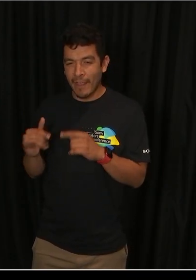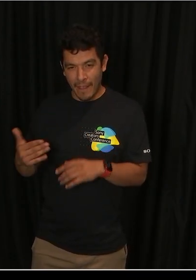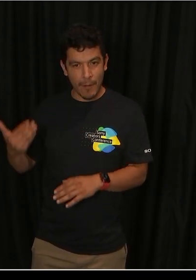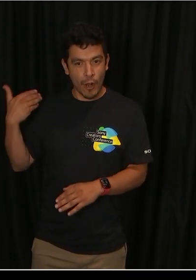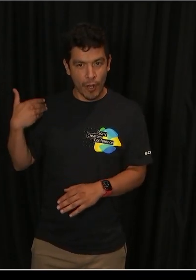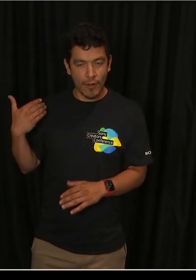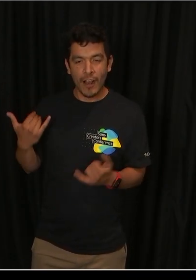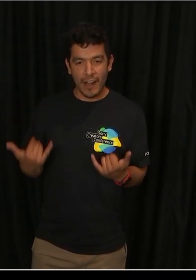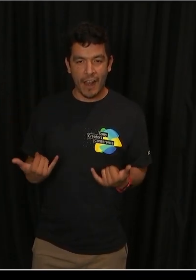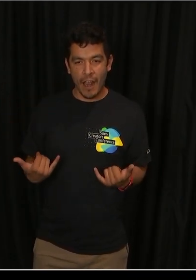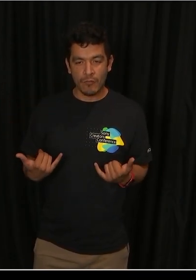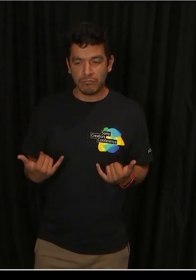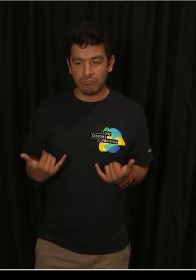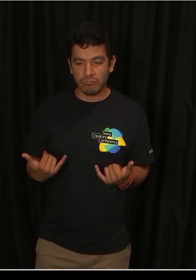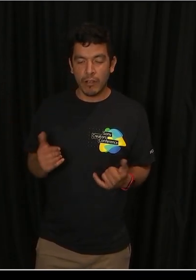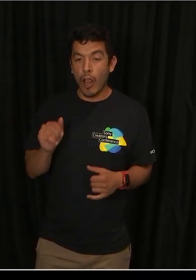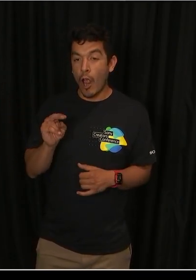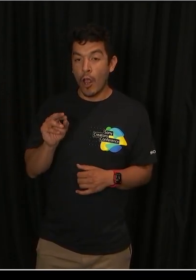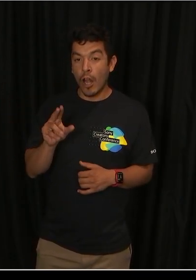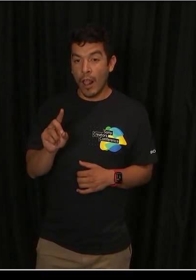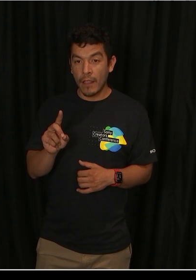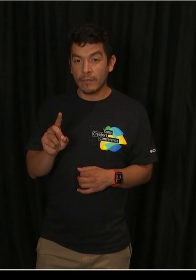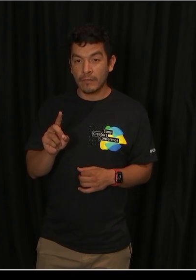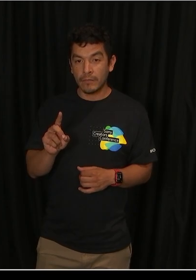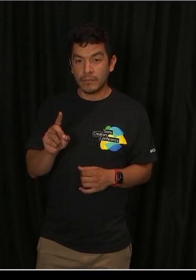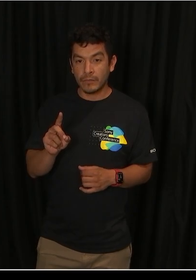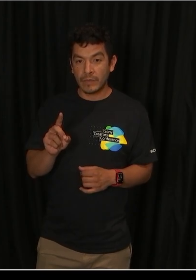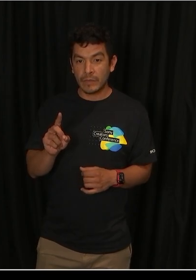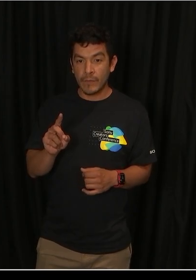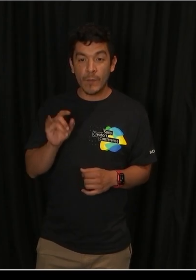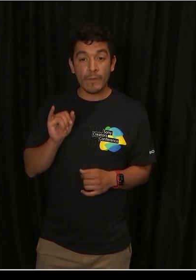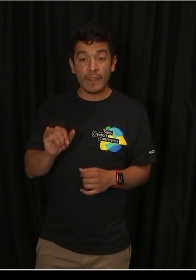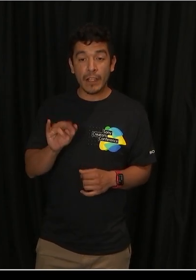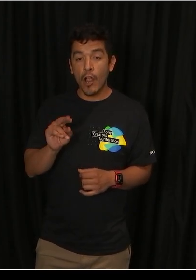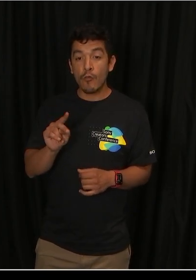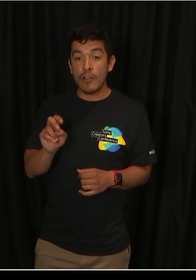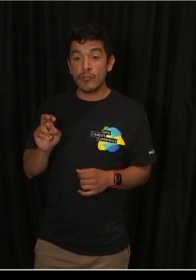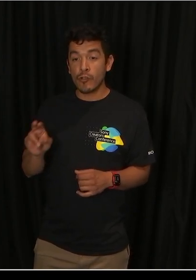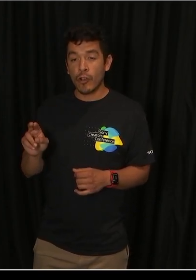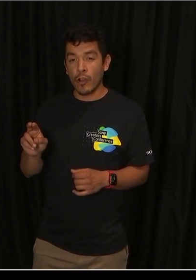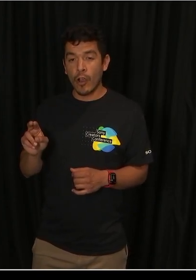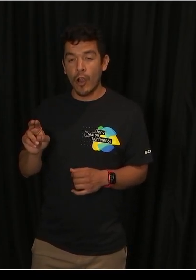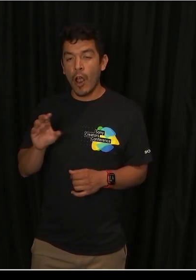And then arnold, the renderer was co-developed at Imageworks as well.